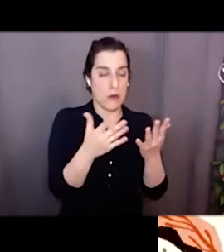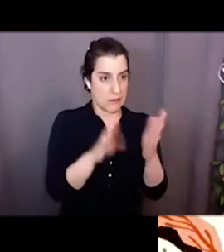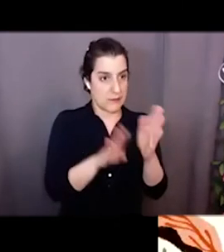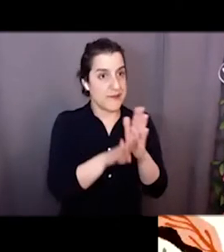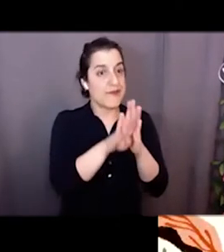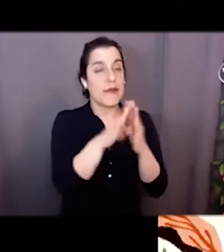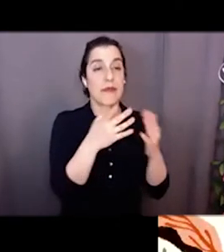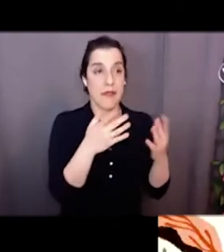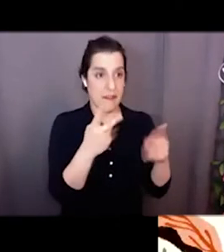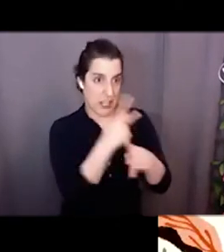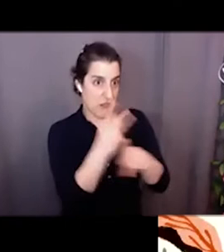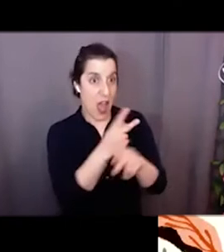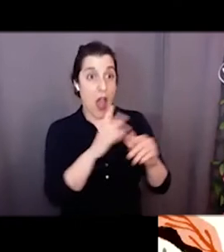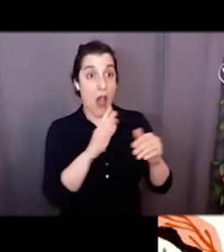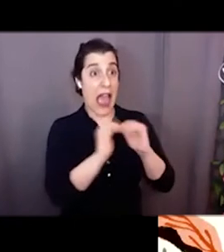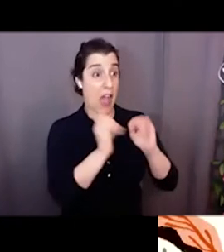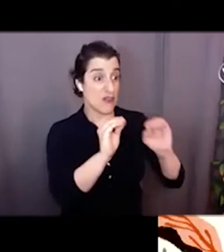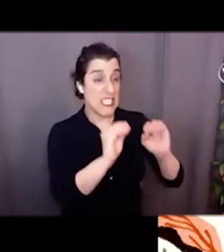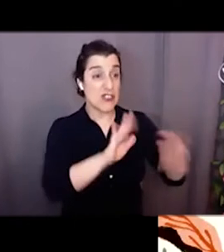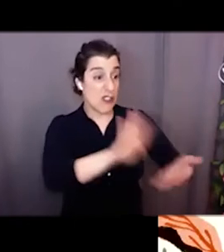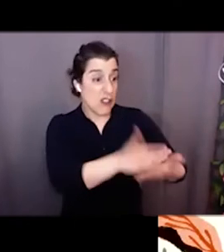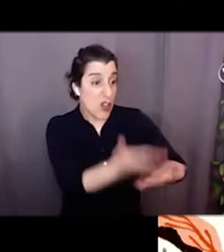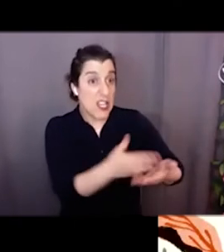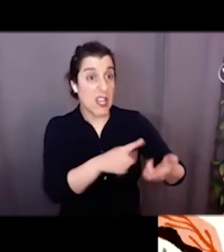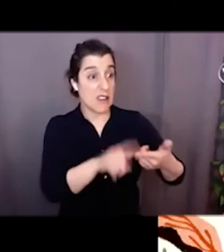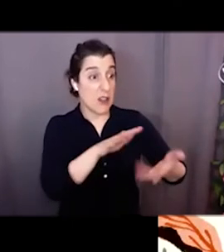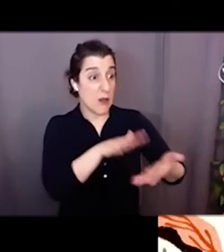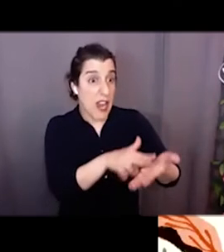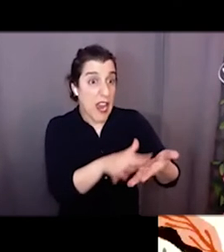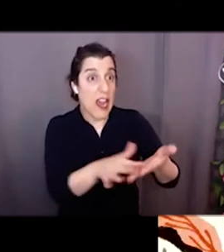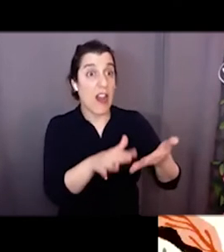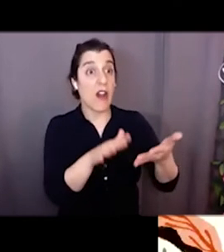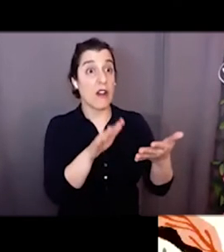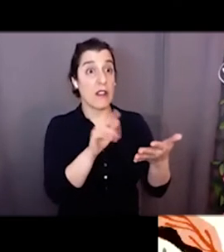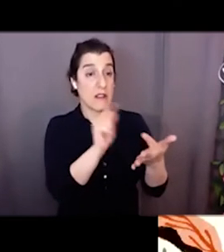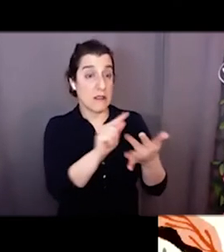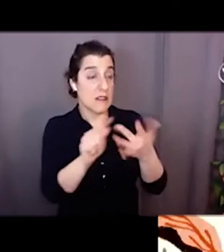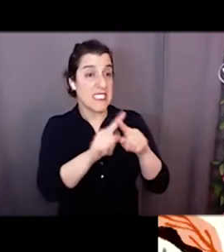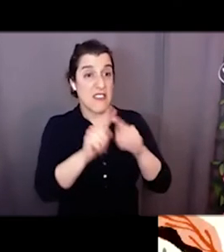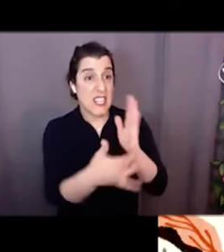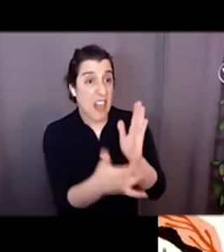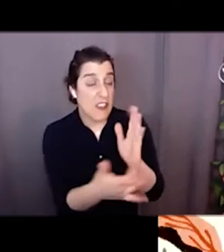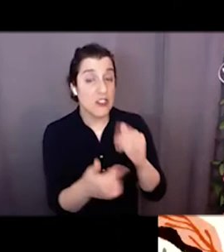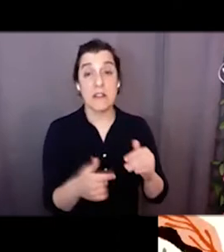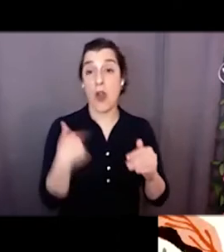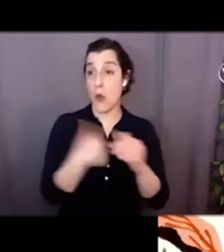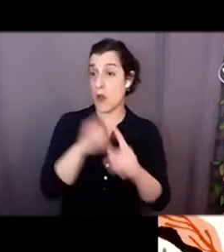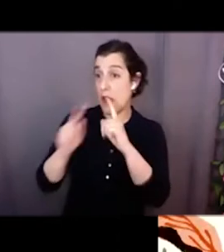braille and cooking technology. Gee, we're having conversations around philosophy of blindness and what it means to